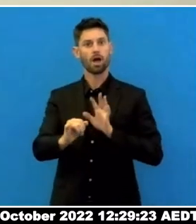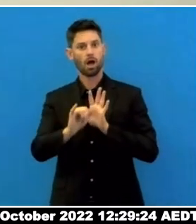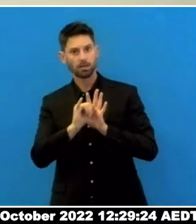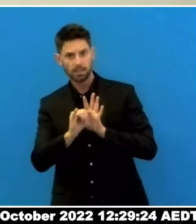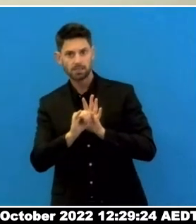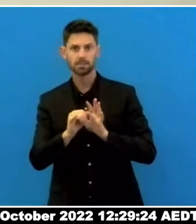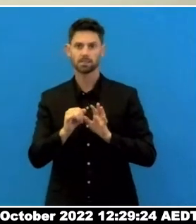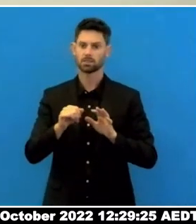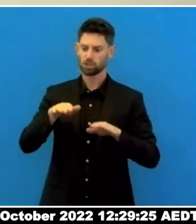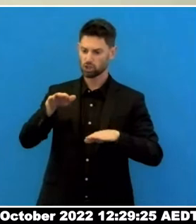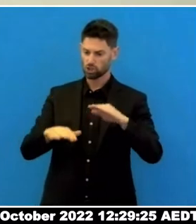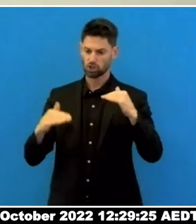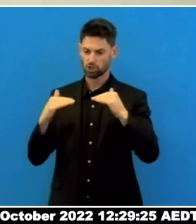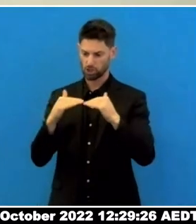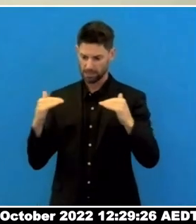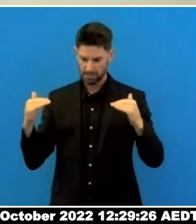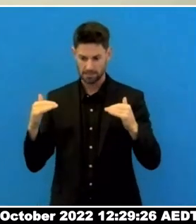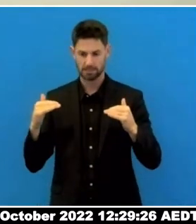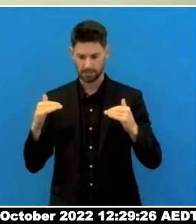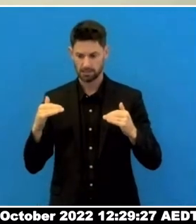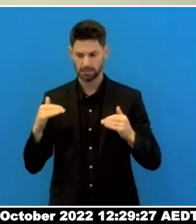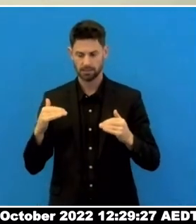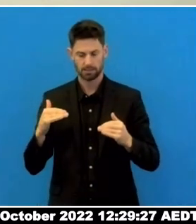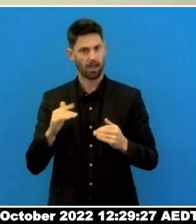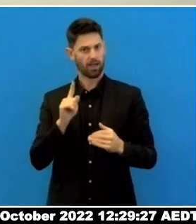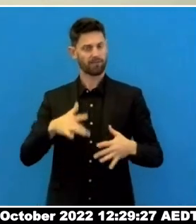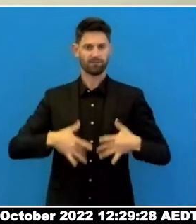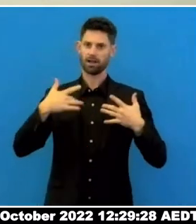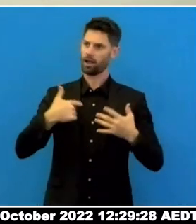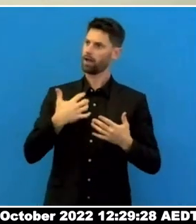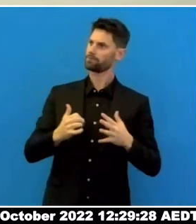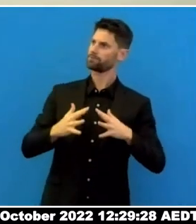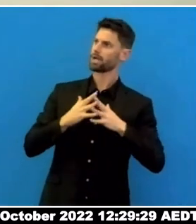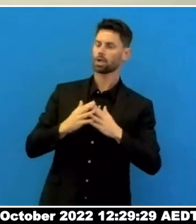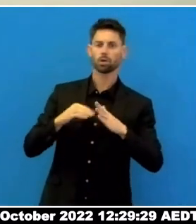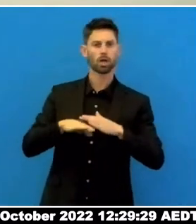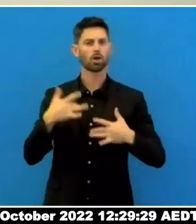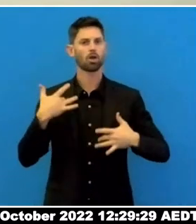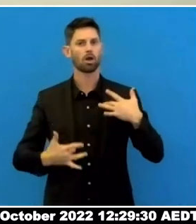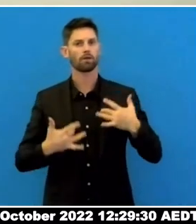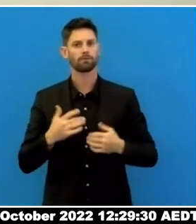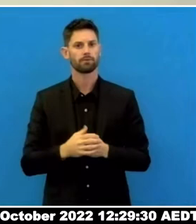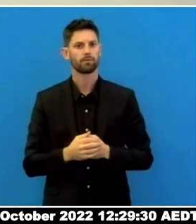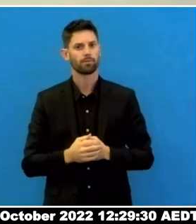So, our services are not are not just, like, focused on, you know, the therapeutic kind of thing in the moment,